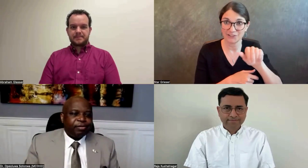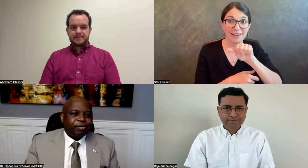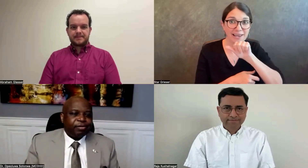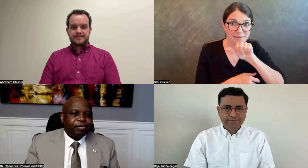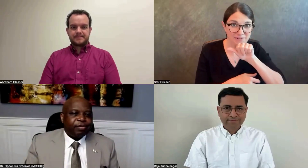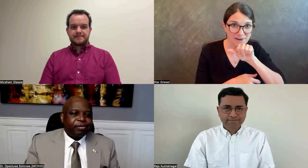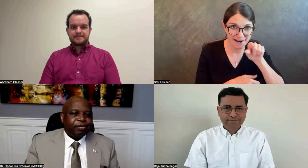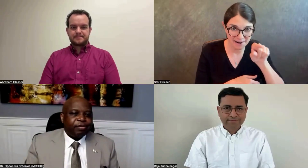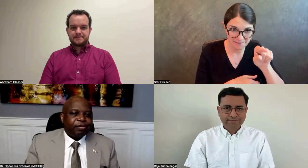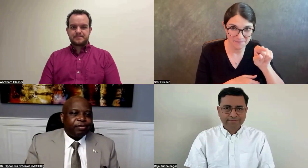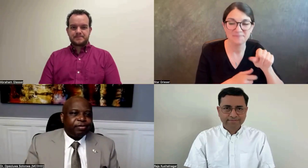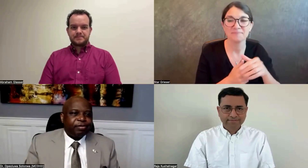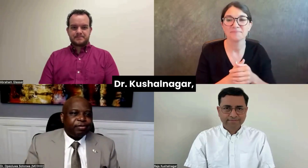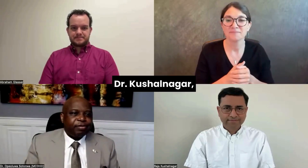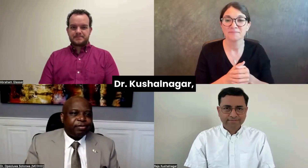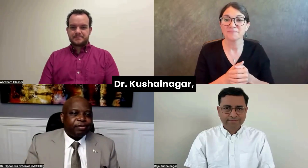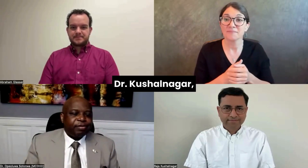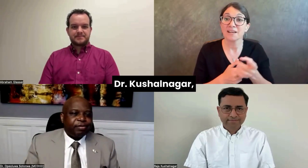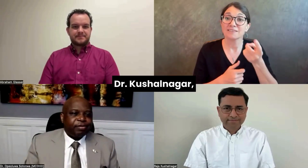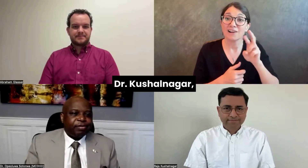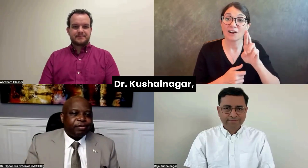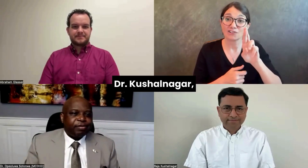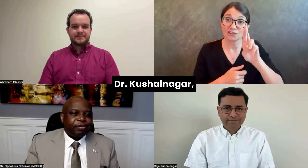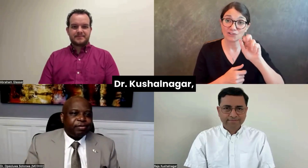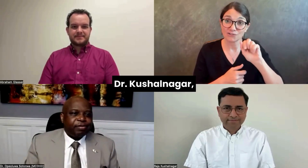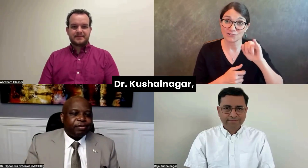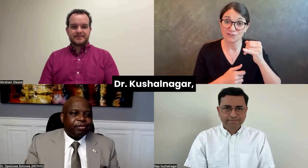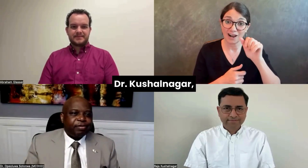Dr. Kushalnagar,